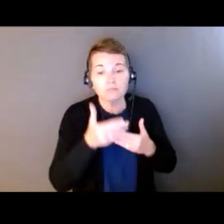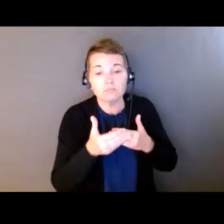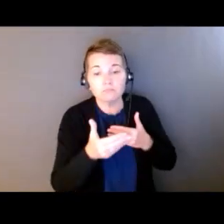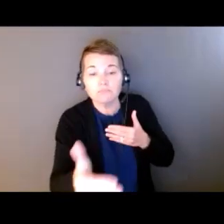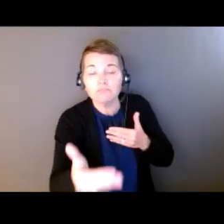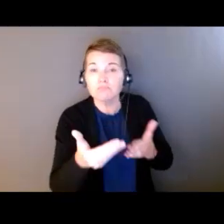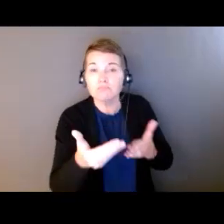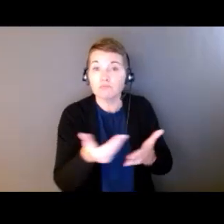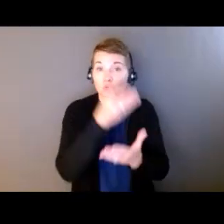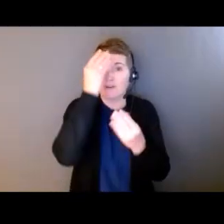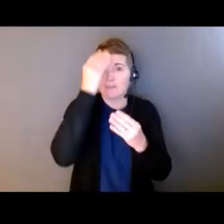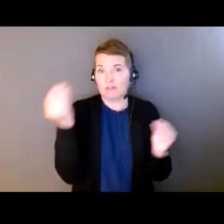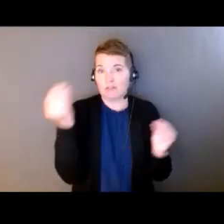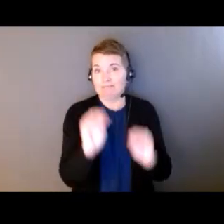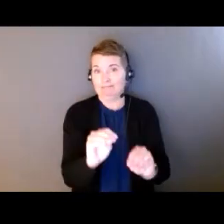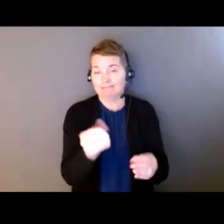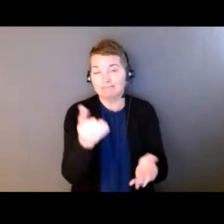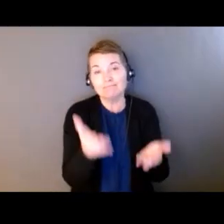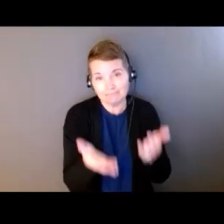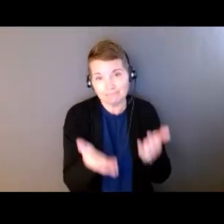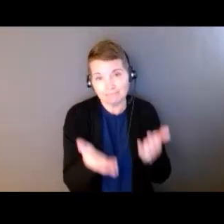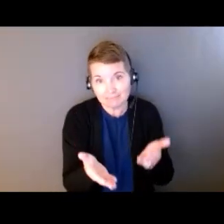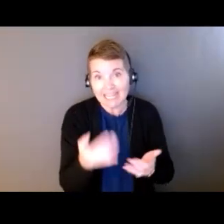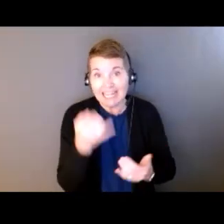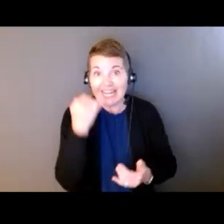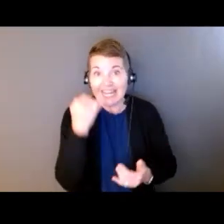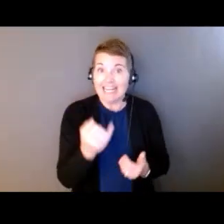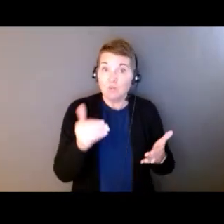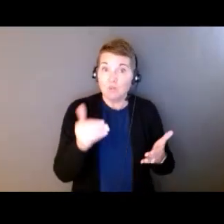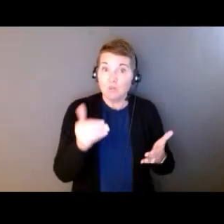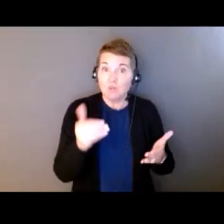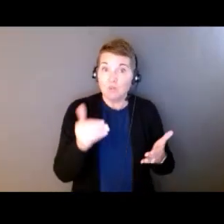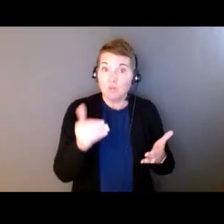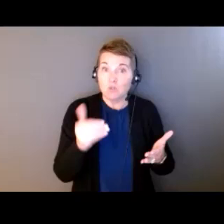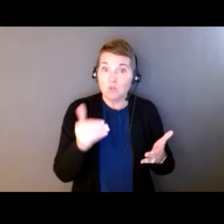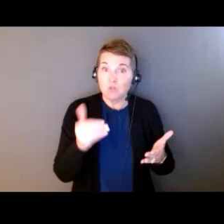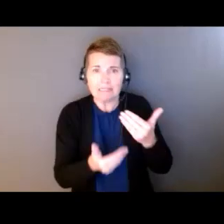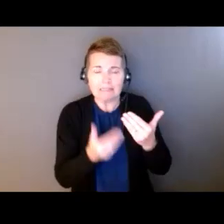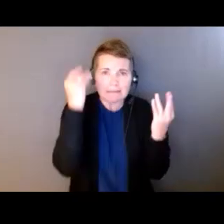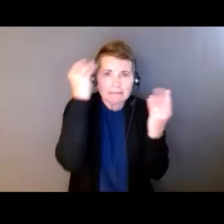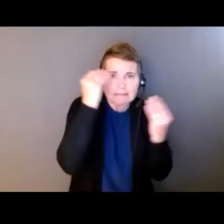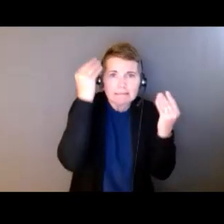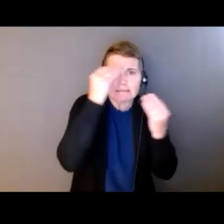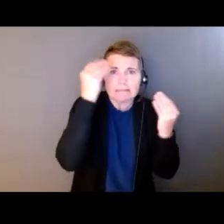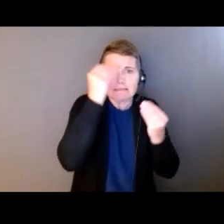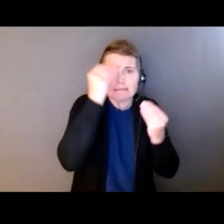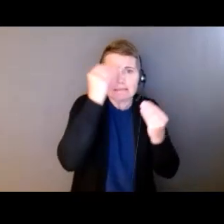For the most current details on programs and related processes, please consult the Council's website and list of resources.